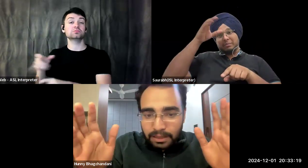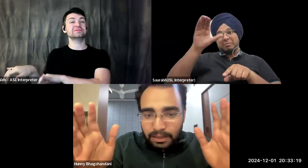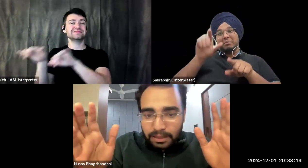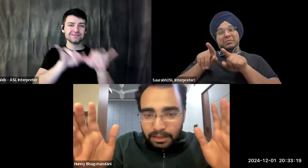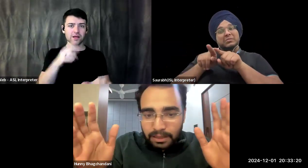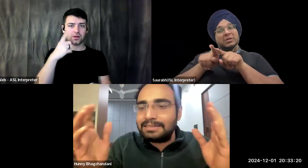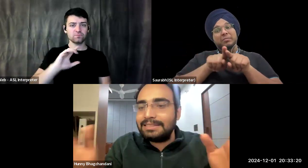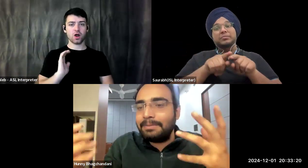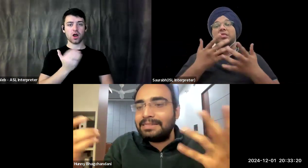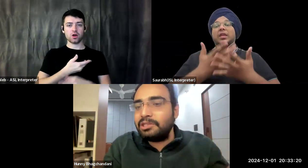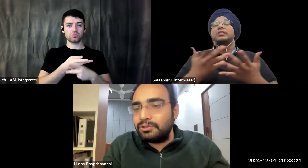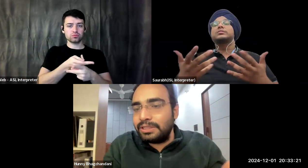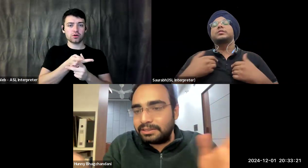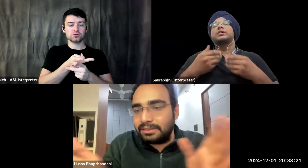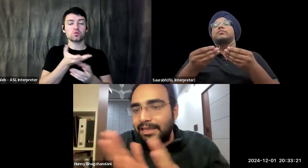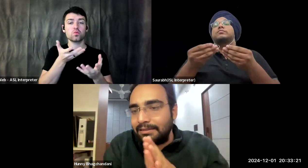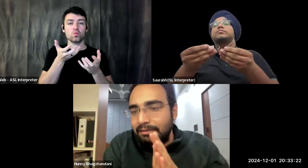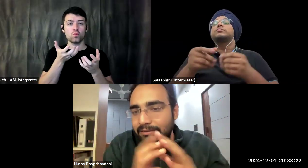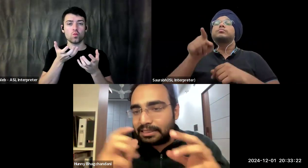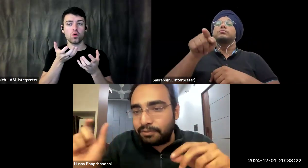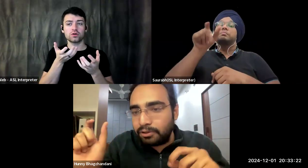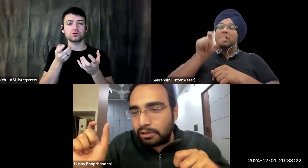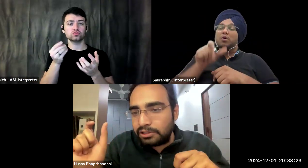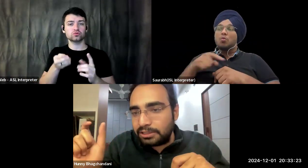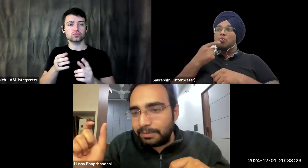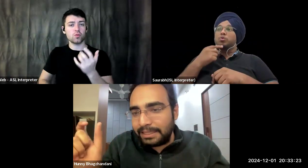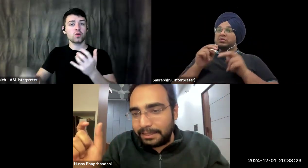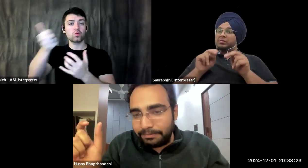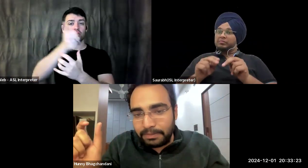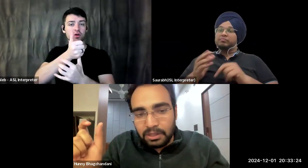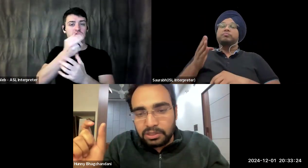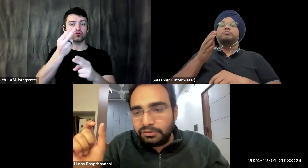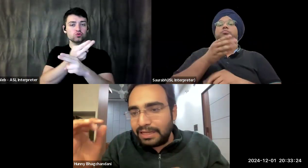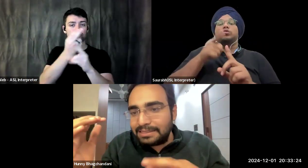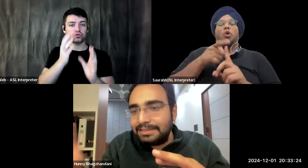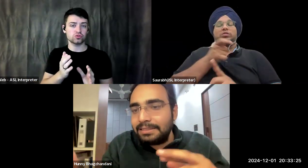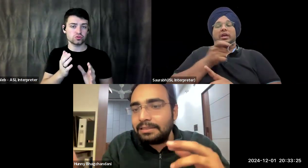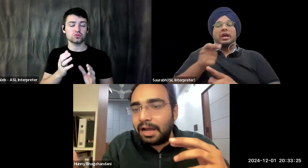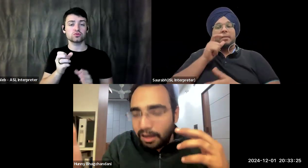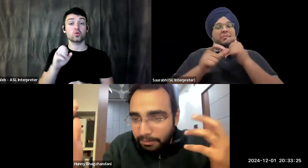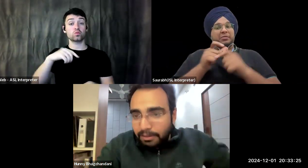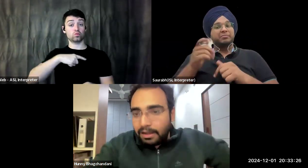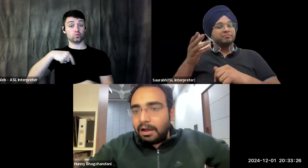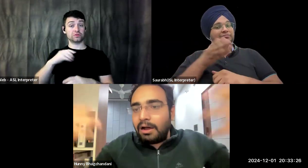why not we consider them as the users like this is what Torchit is making them. So we considered